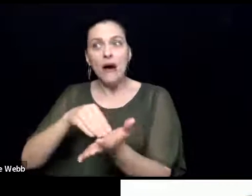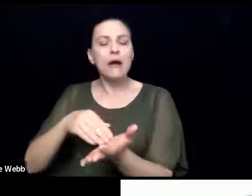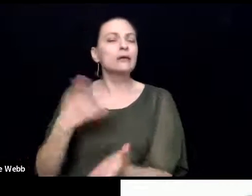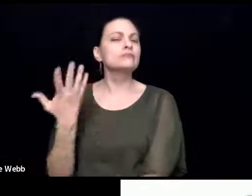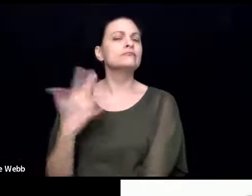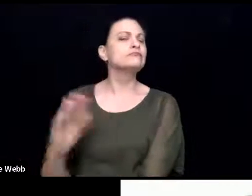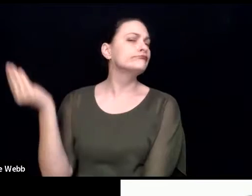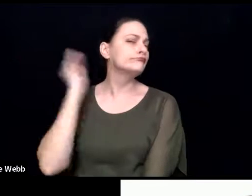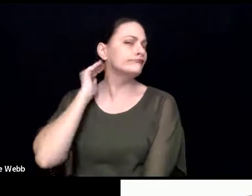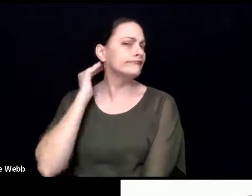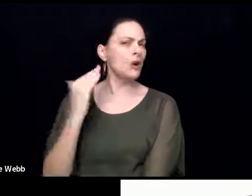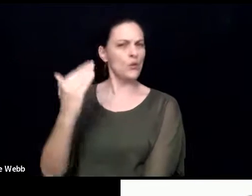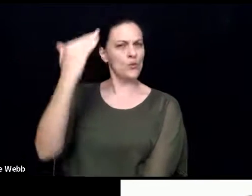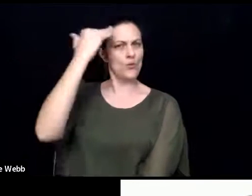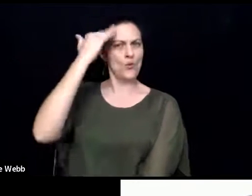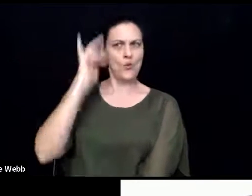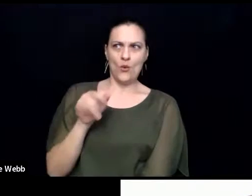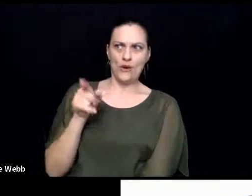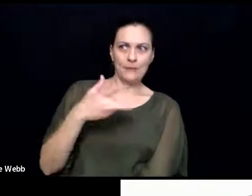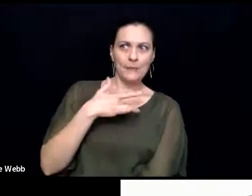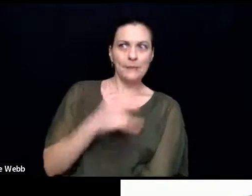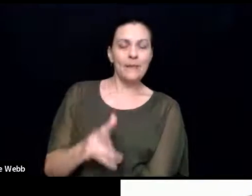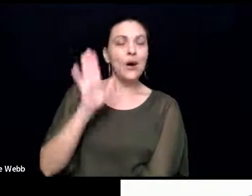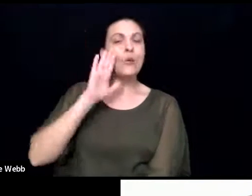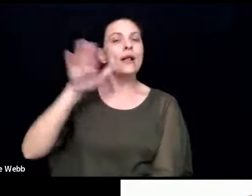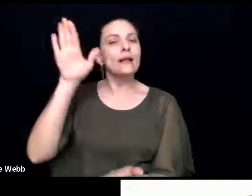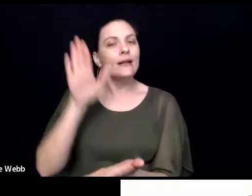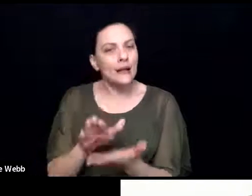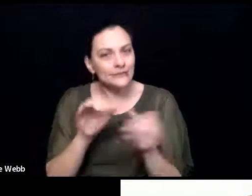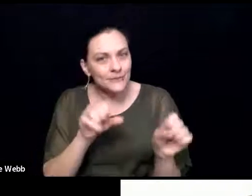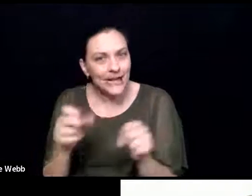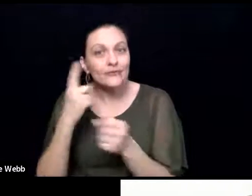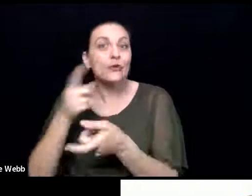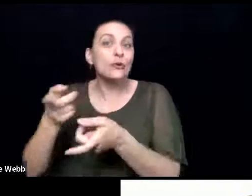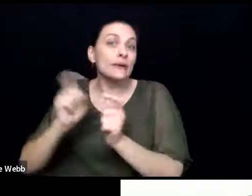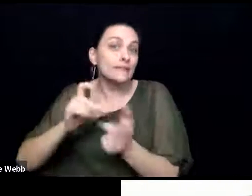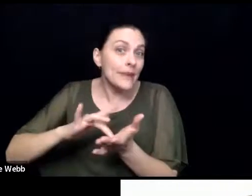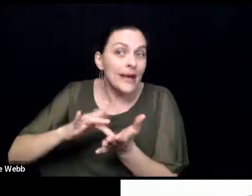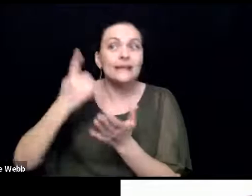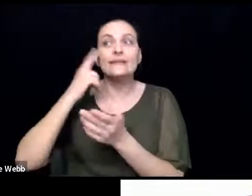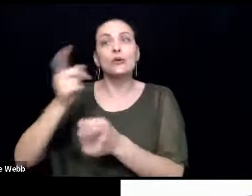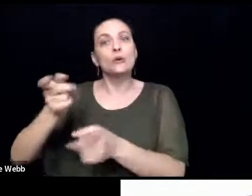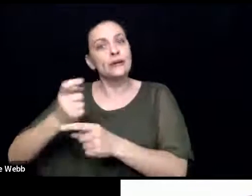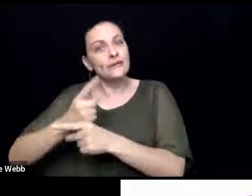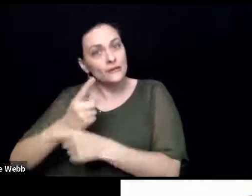there was a doctor who had COVID and couldn't get her own hospital to treat her properly and she